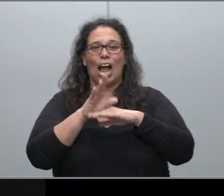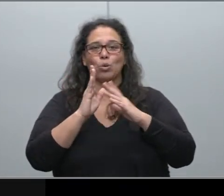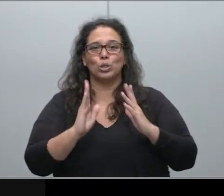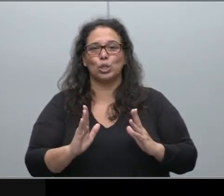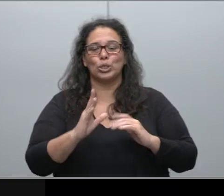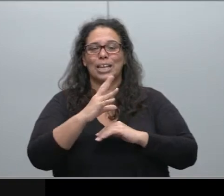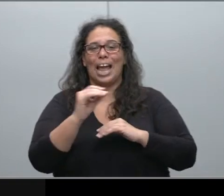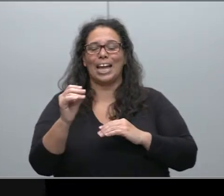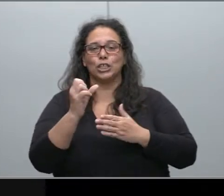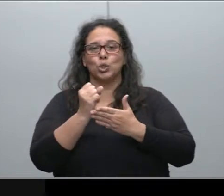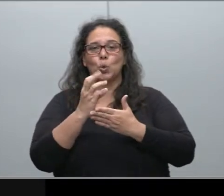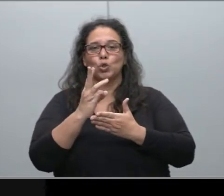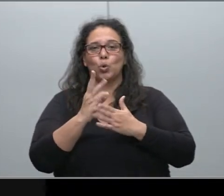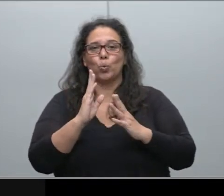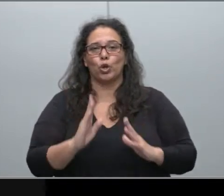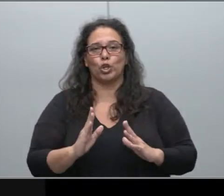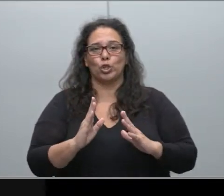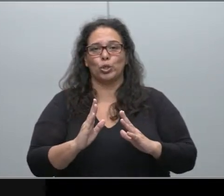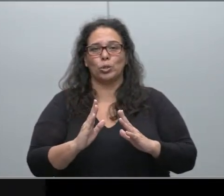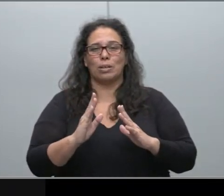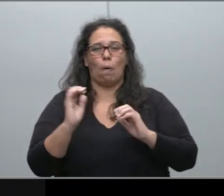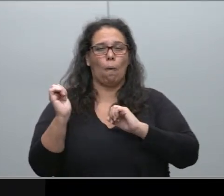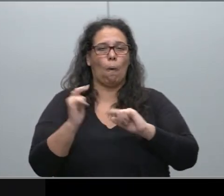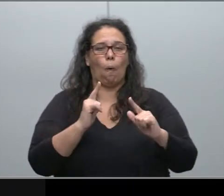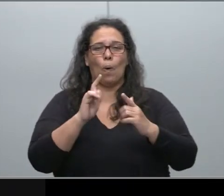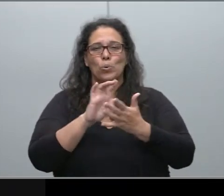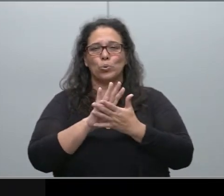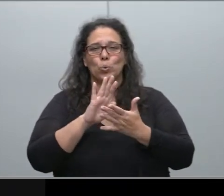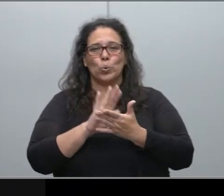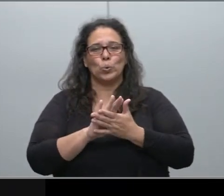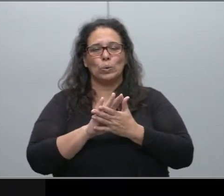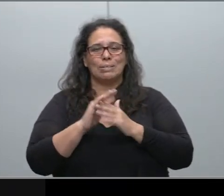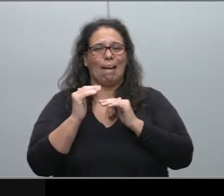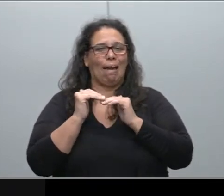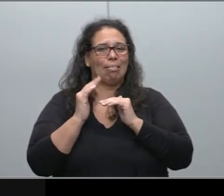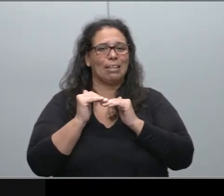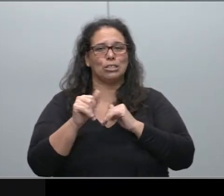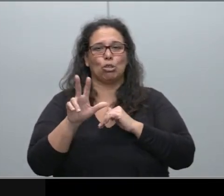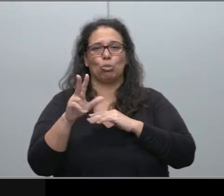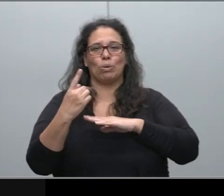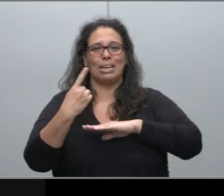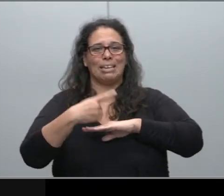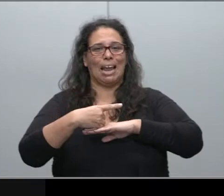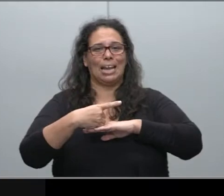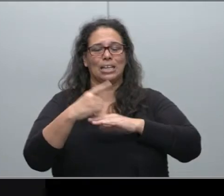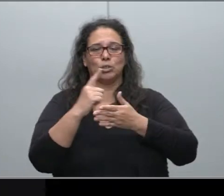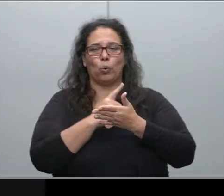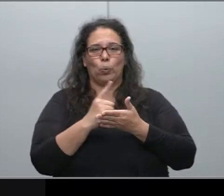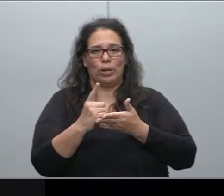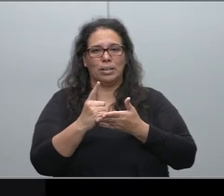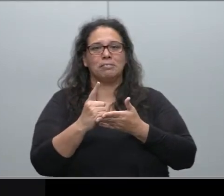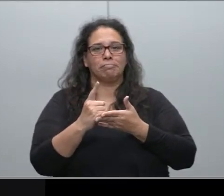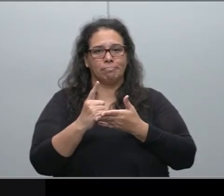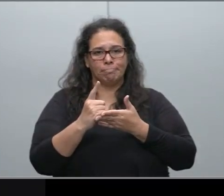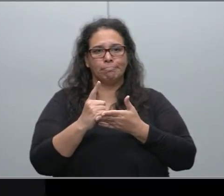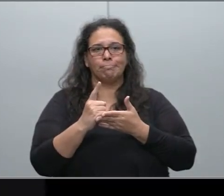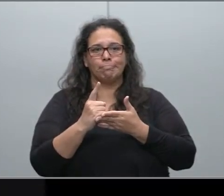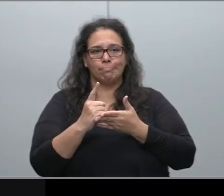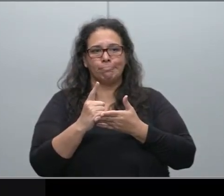of the workshop that you're interested in. And they're available in English, Spanish, and Khmer. Thank you so much. - You're welcome.